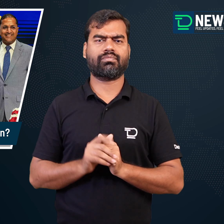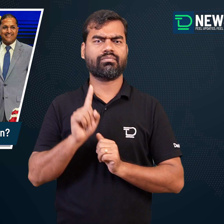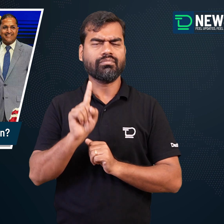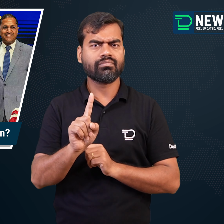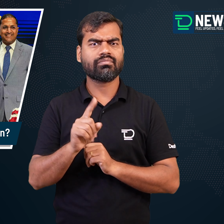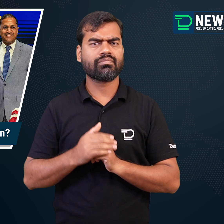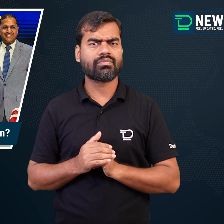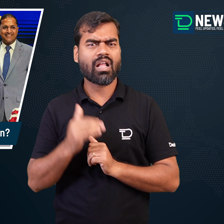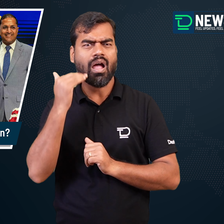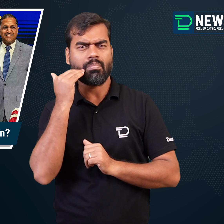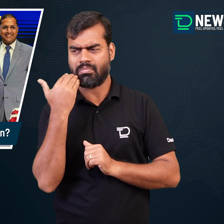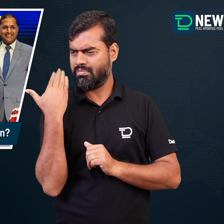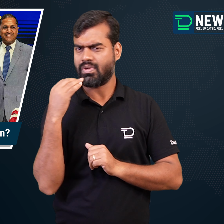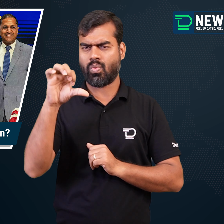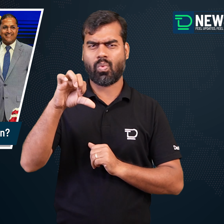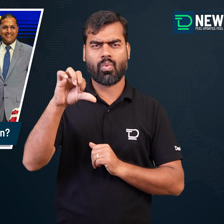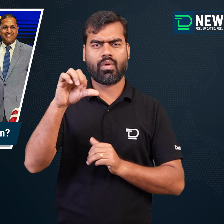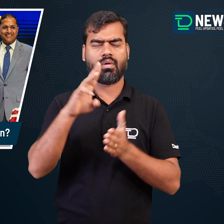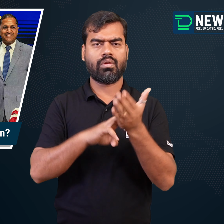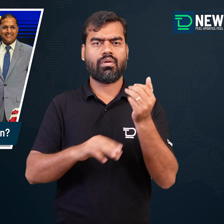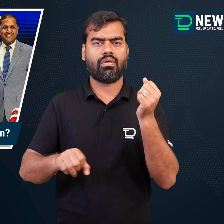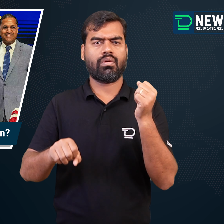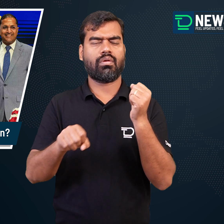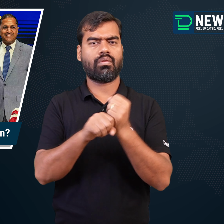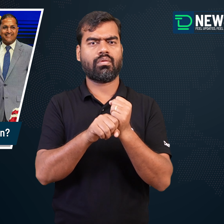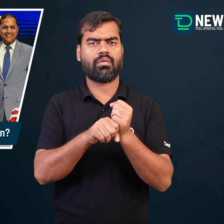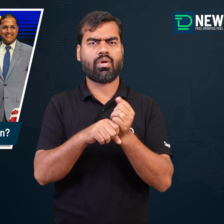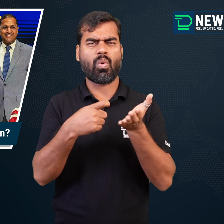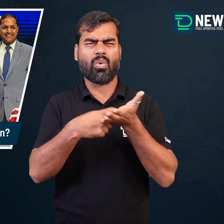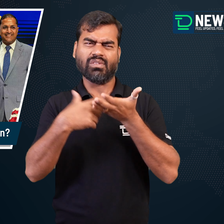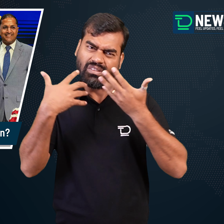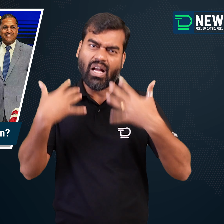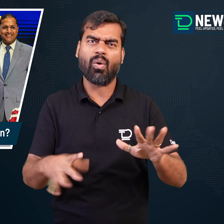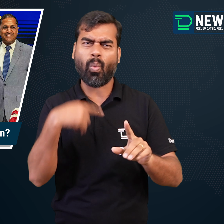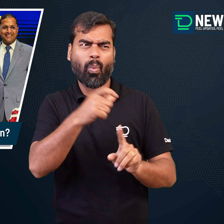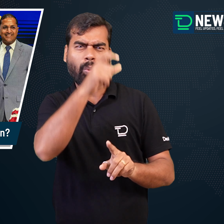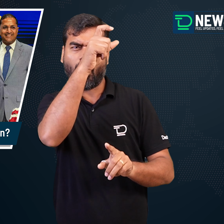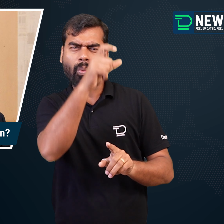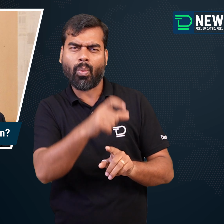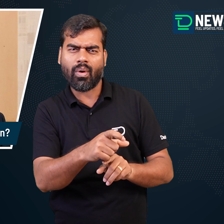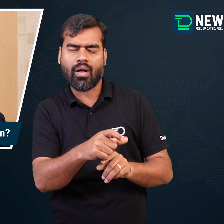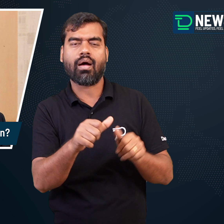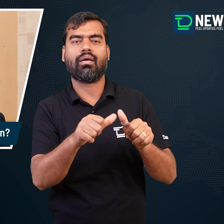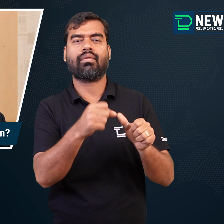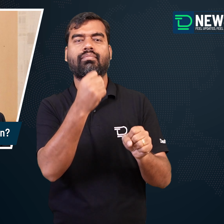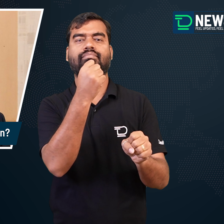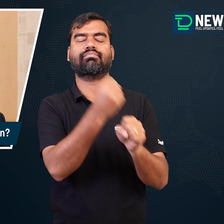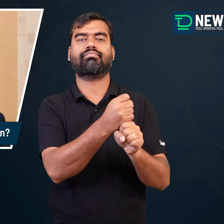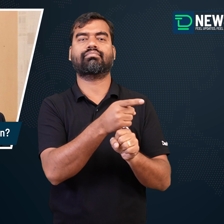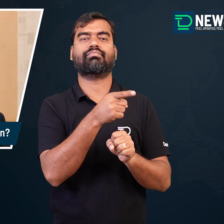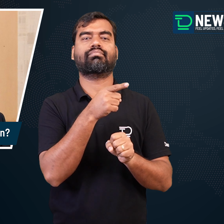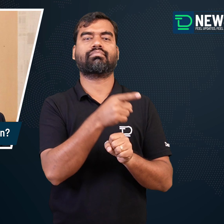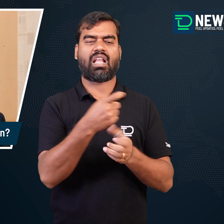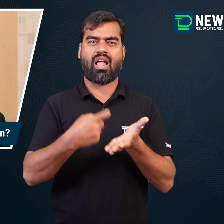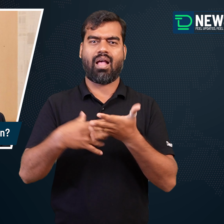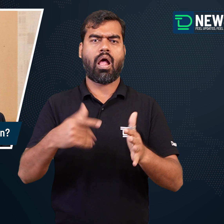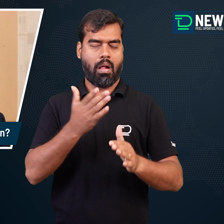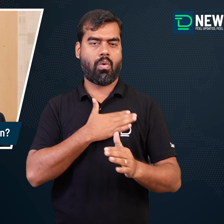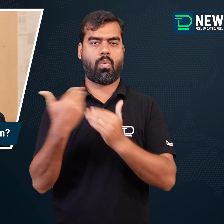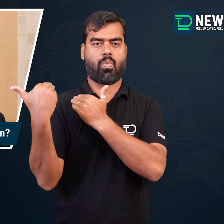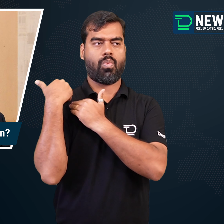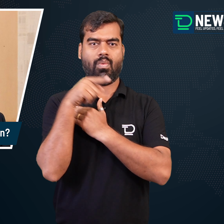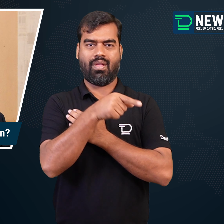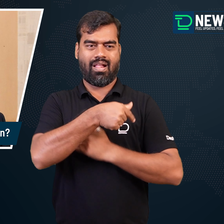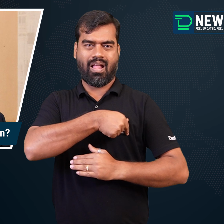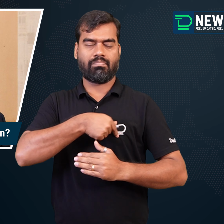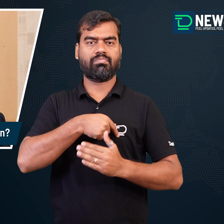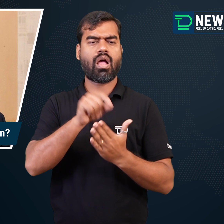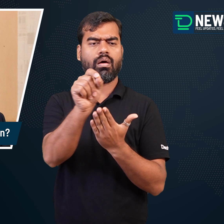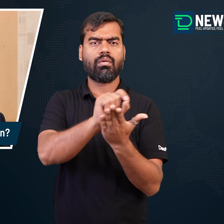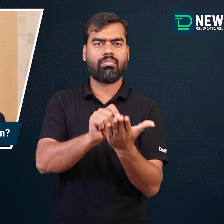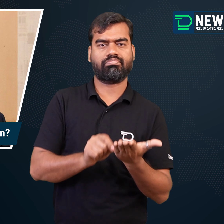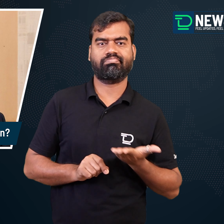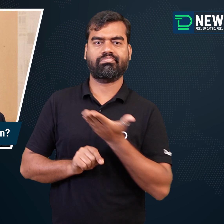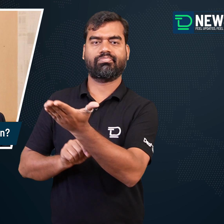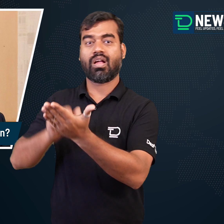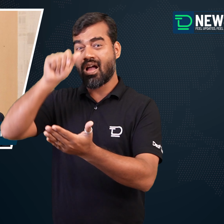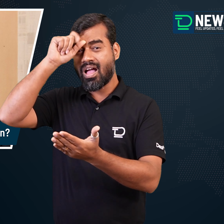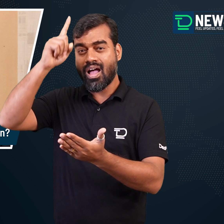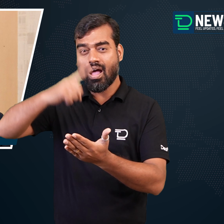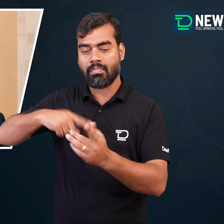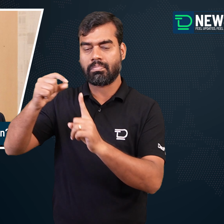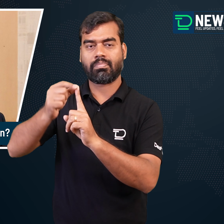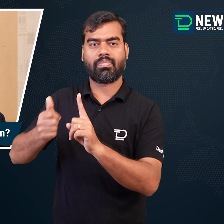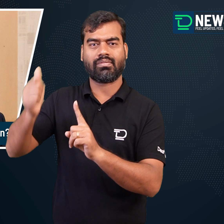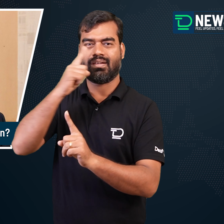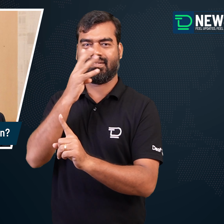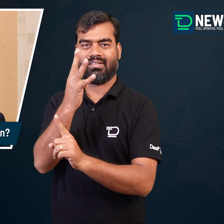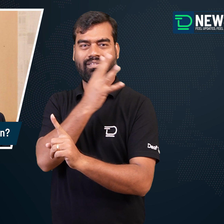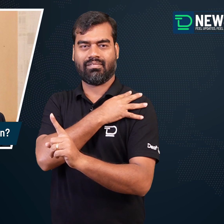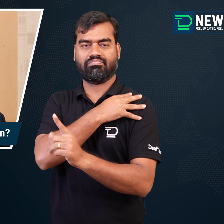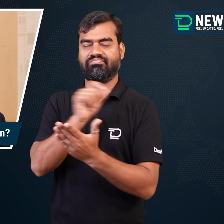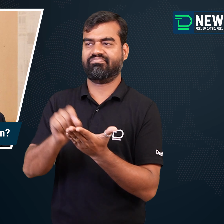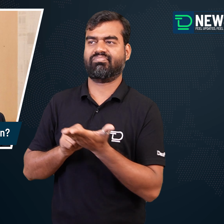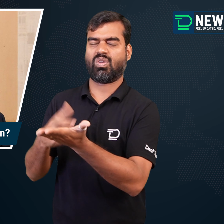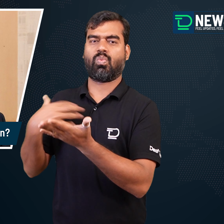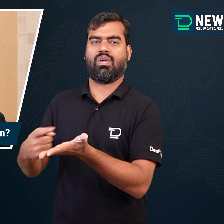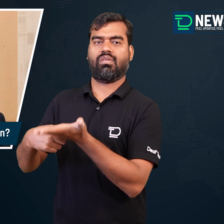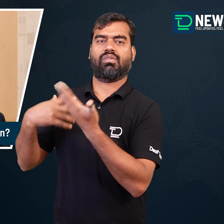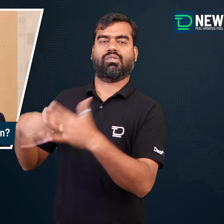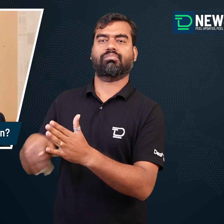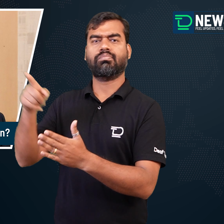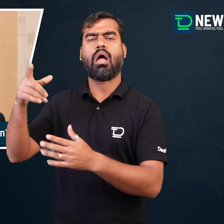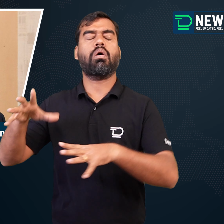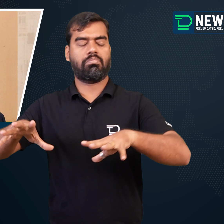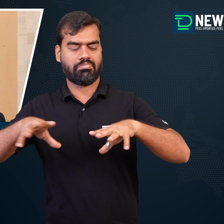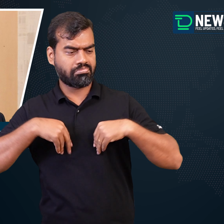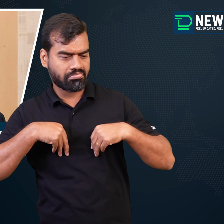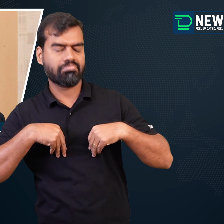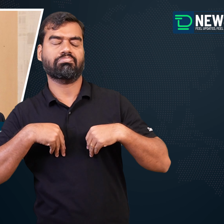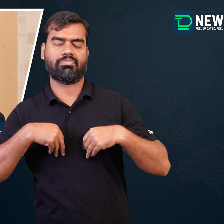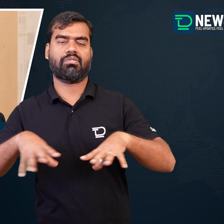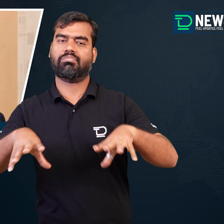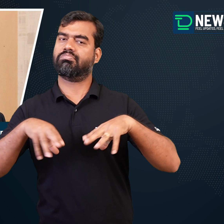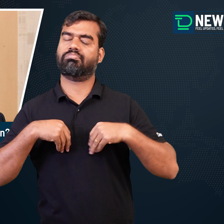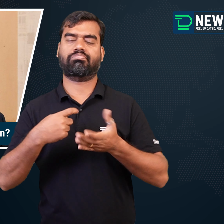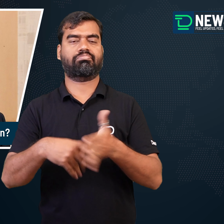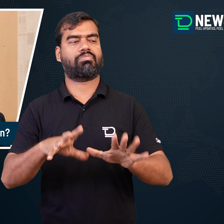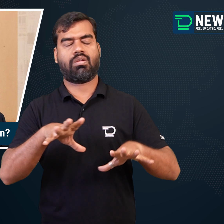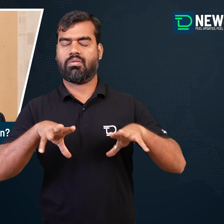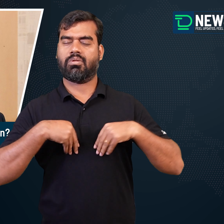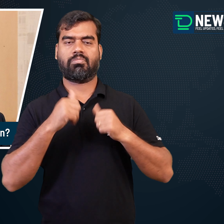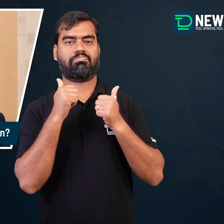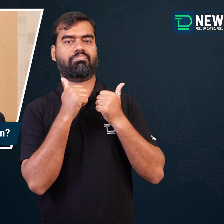But on March 9th, Arun Goyal suddenly resigned from his post, and the President accepted his resignation.